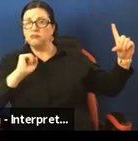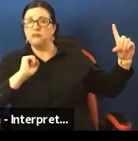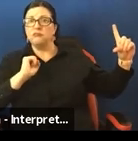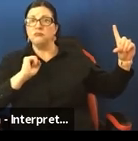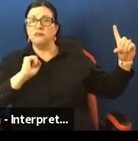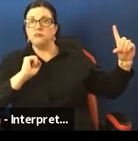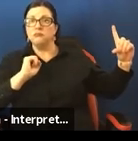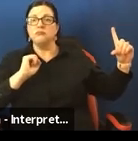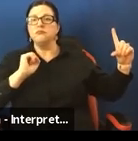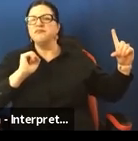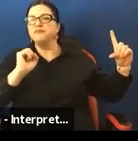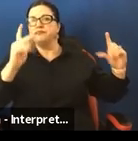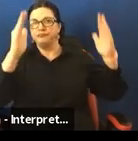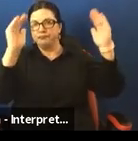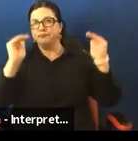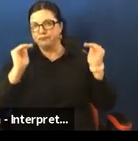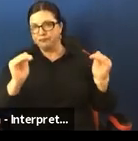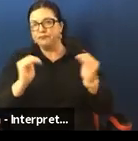Jason Williams: So I like to talk about. Sure.